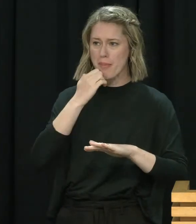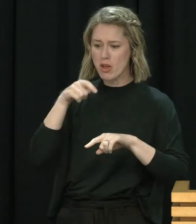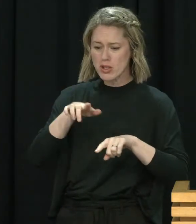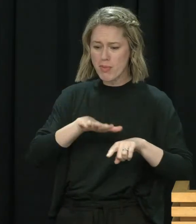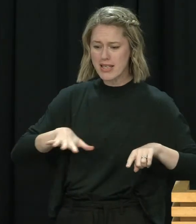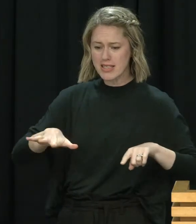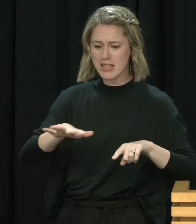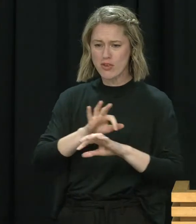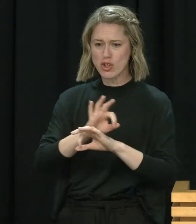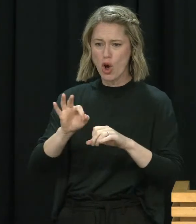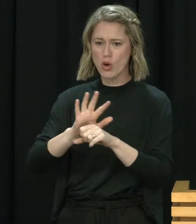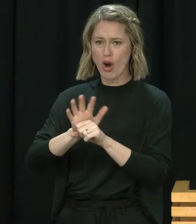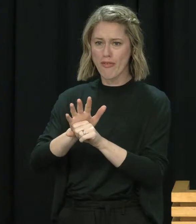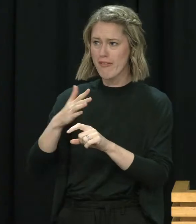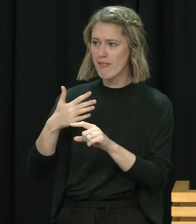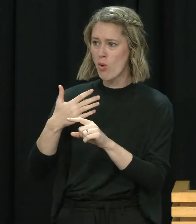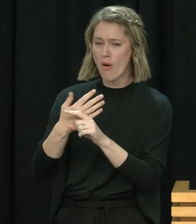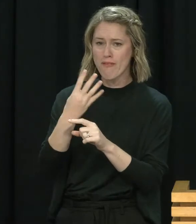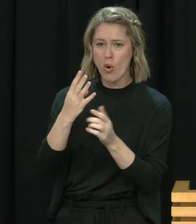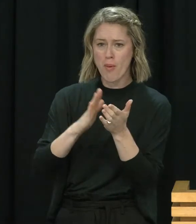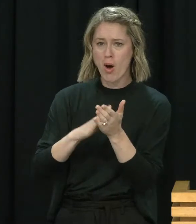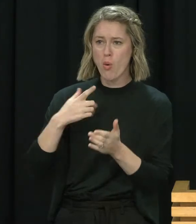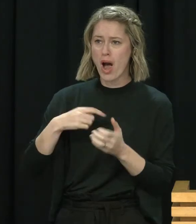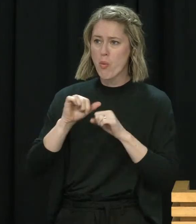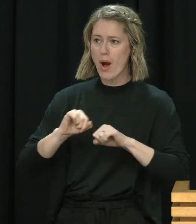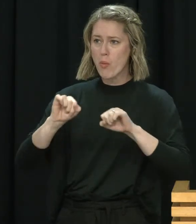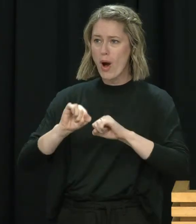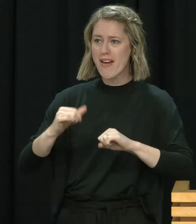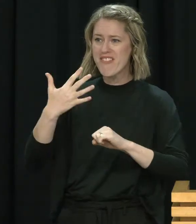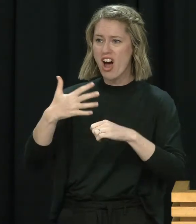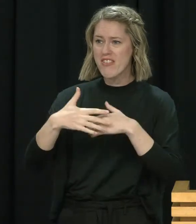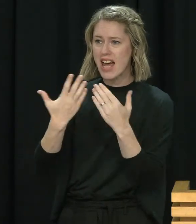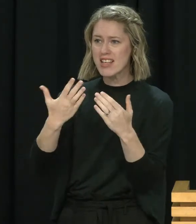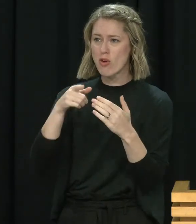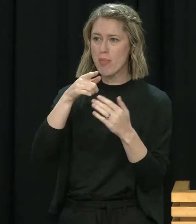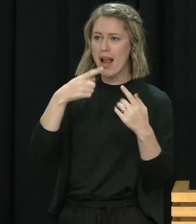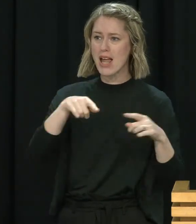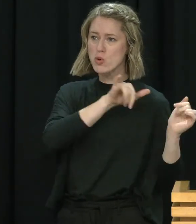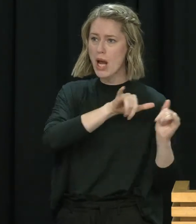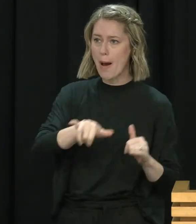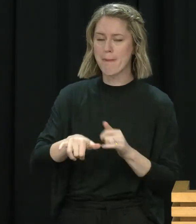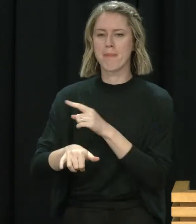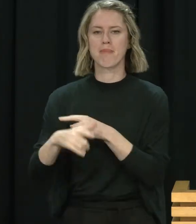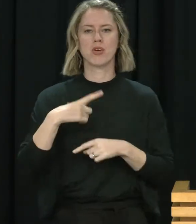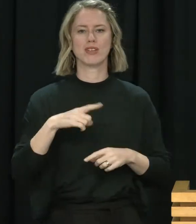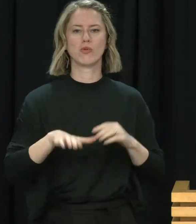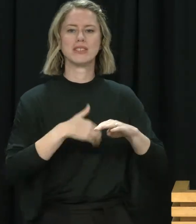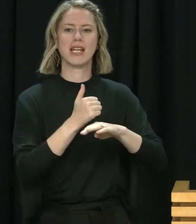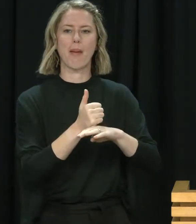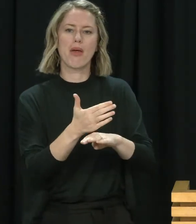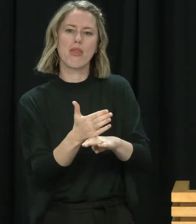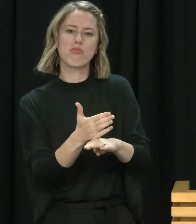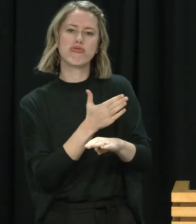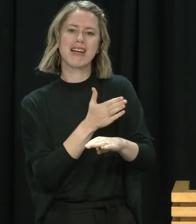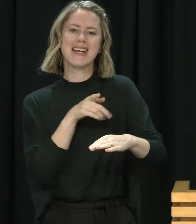levels of risk consistent with green light arrangements. These places haven't had cases for four months. Why wait another five days to reopen to